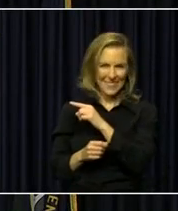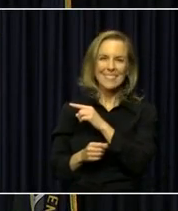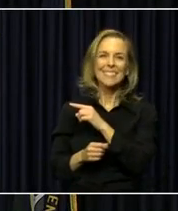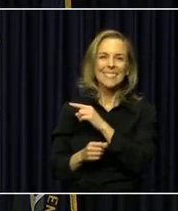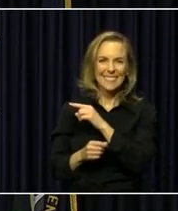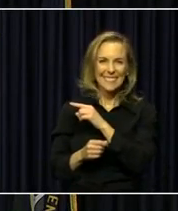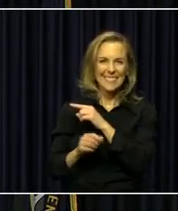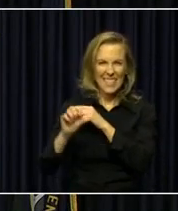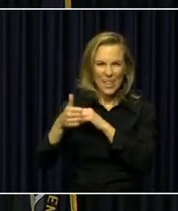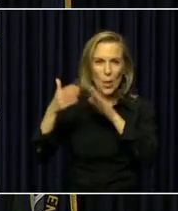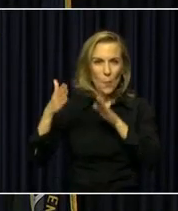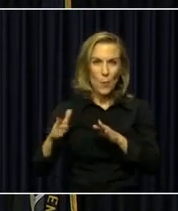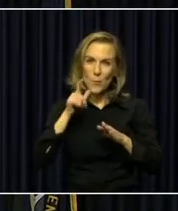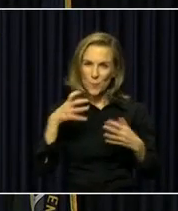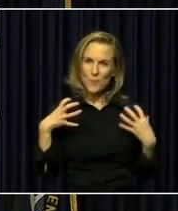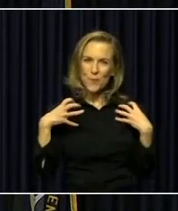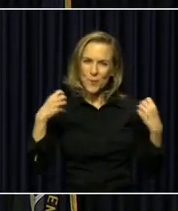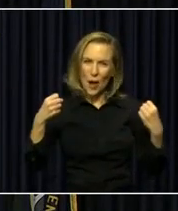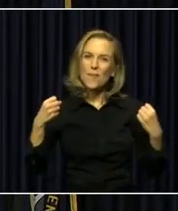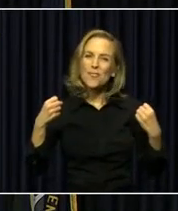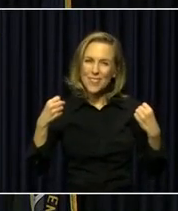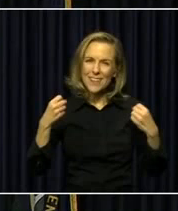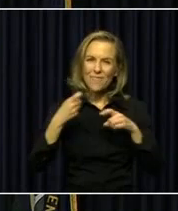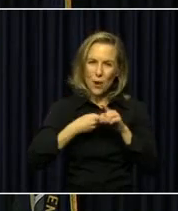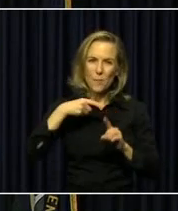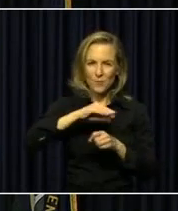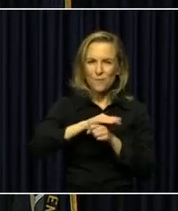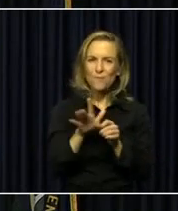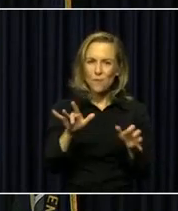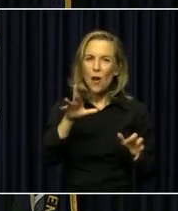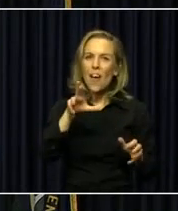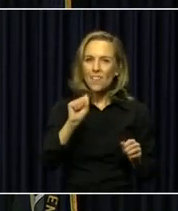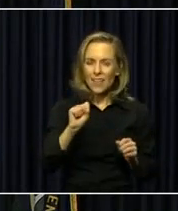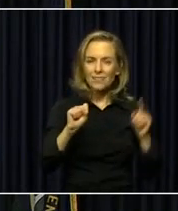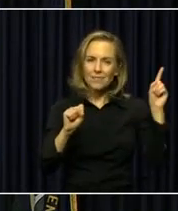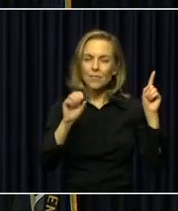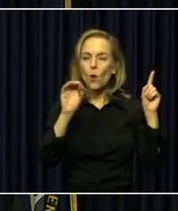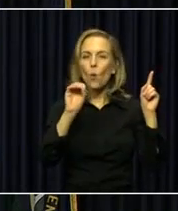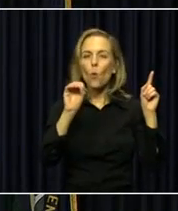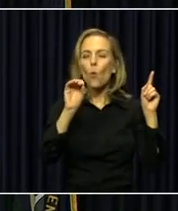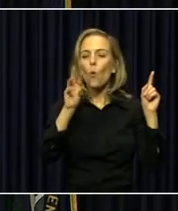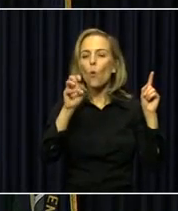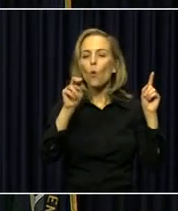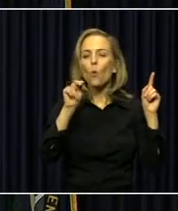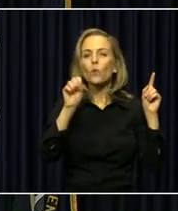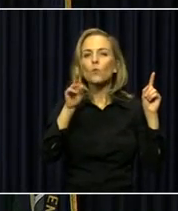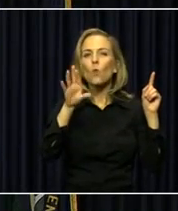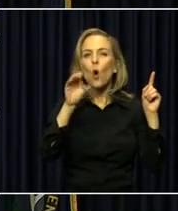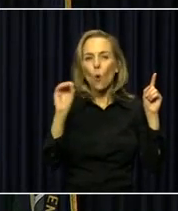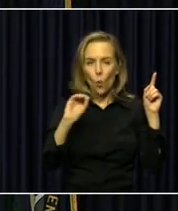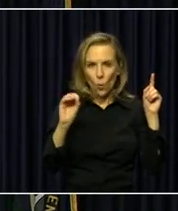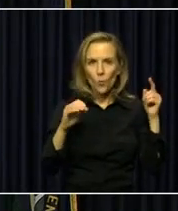OTHER FOLKS IN THESE SYSTEMS. THEY HAVE TAKEN ON THIS VIRUS, AND THEY HAVE DONE THINGS THAT